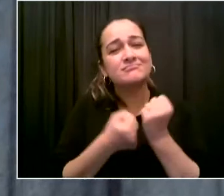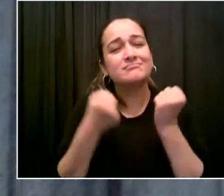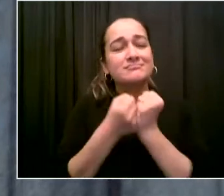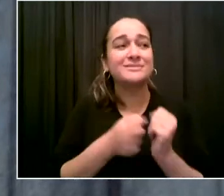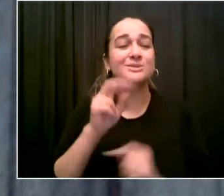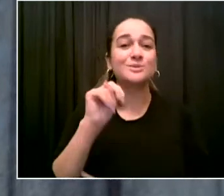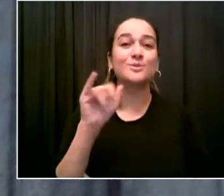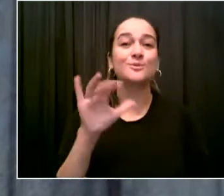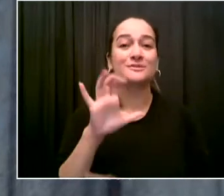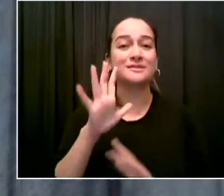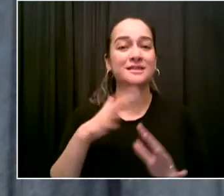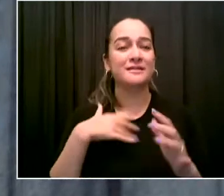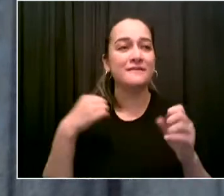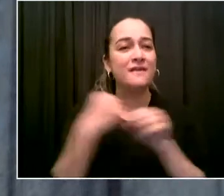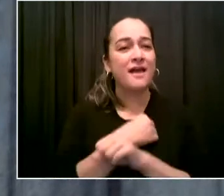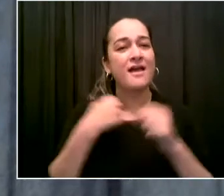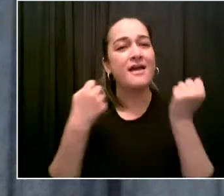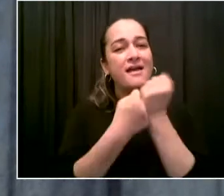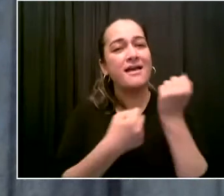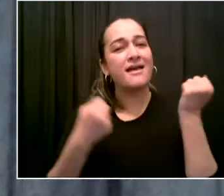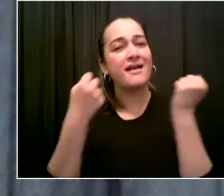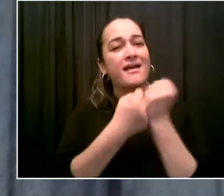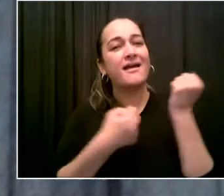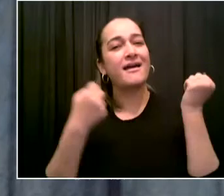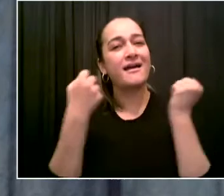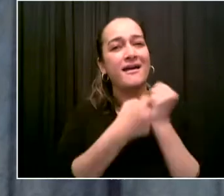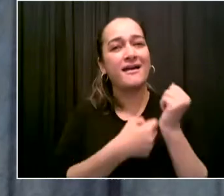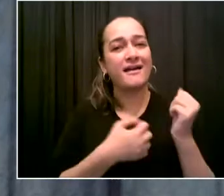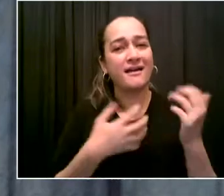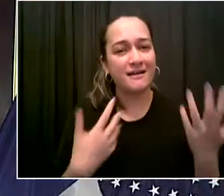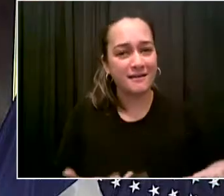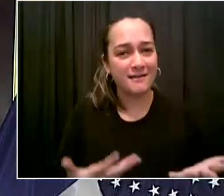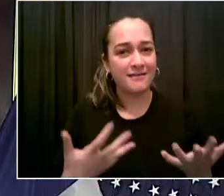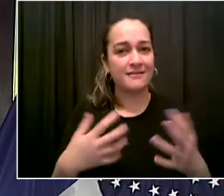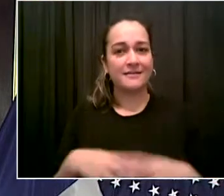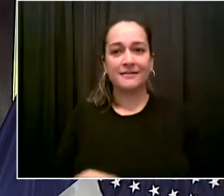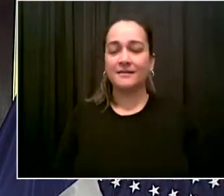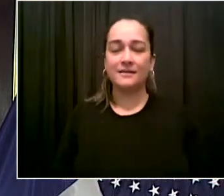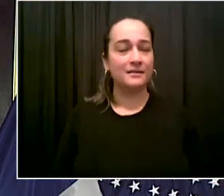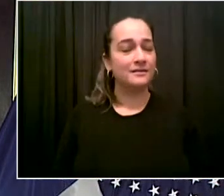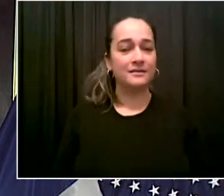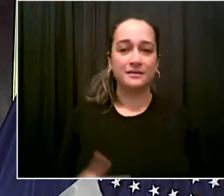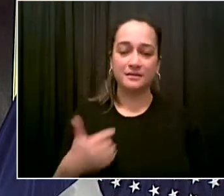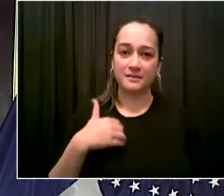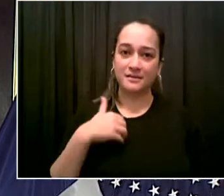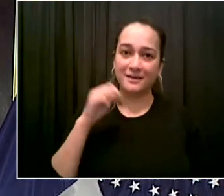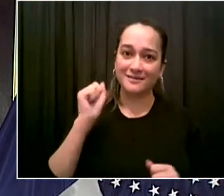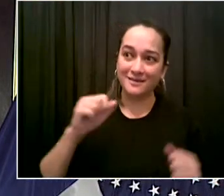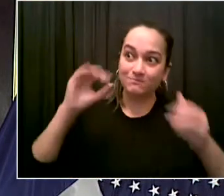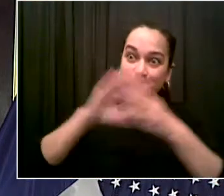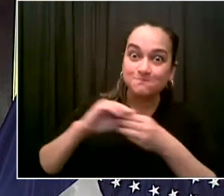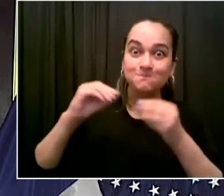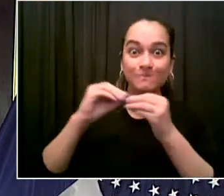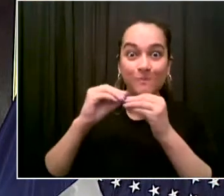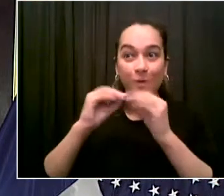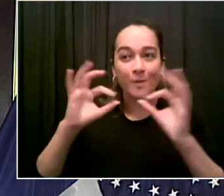CONTINUE WORKIG N IN FIGHTING FOR THE CITY. I AM SPEECHLESS AT HOW HONORED I AM. T YHANKOU FOR